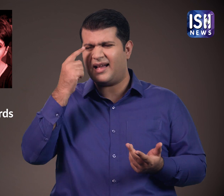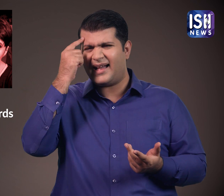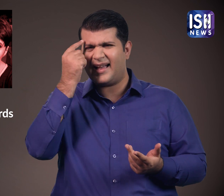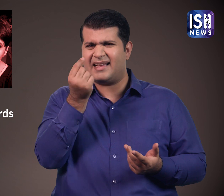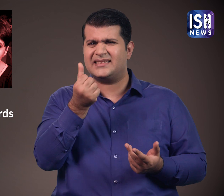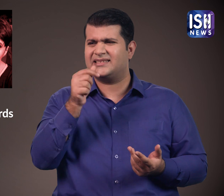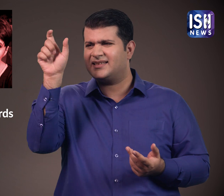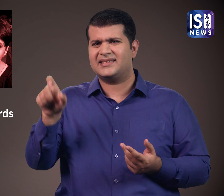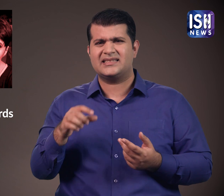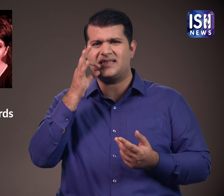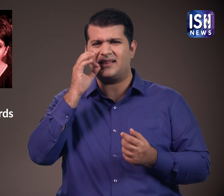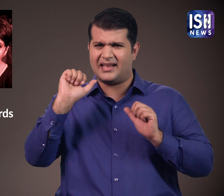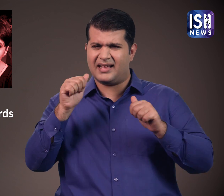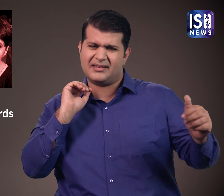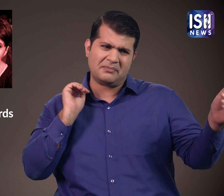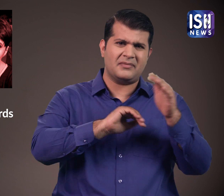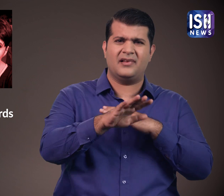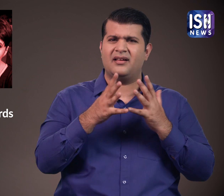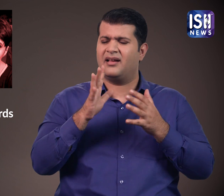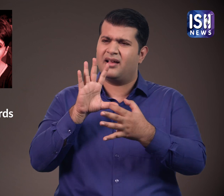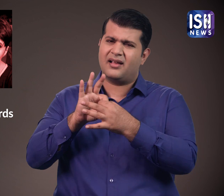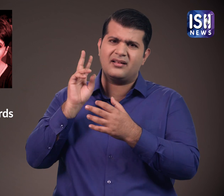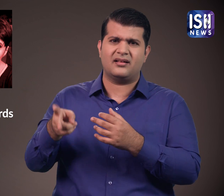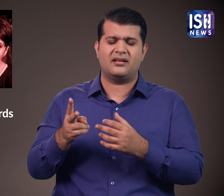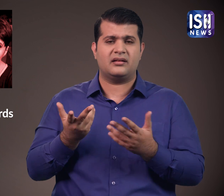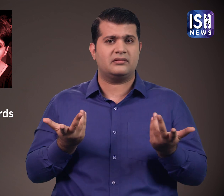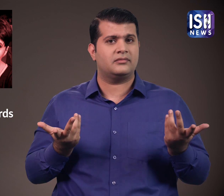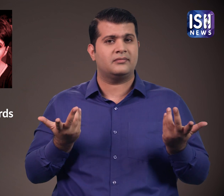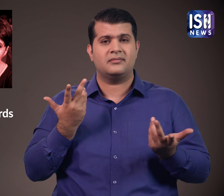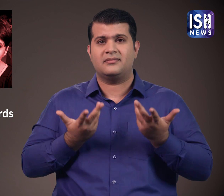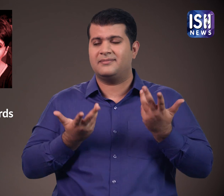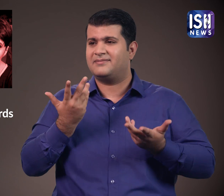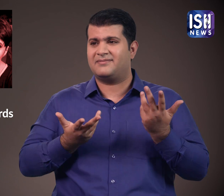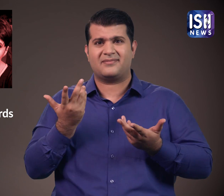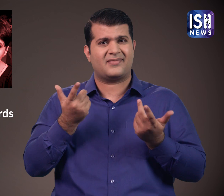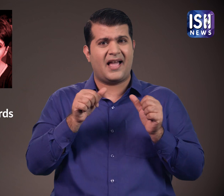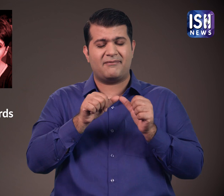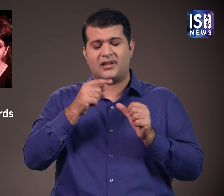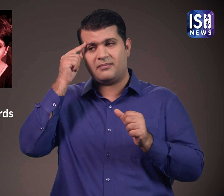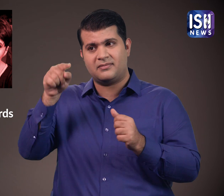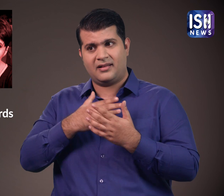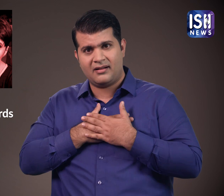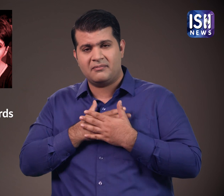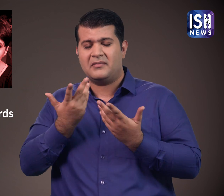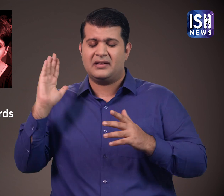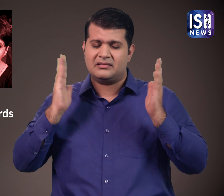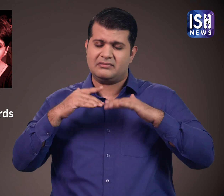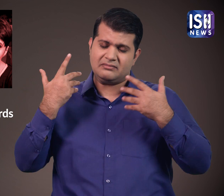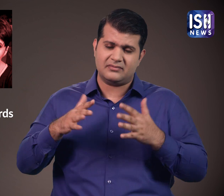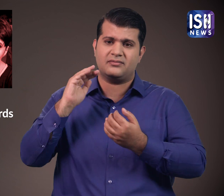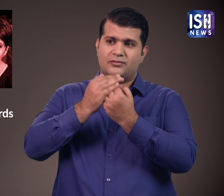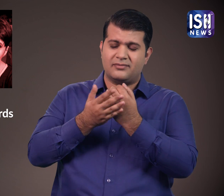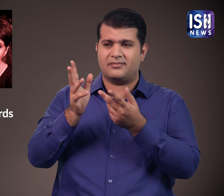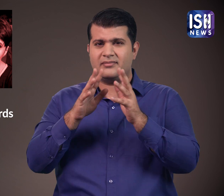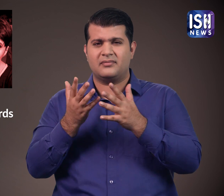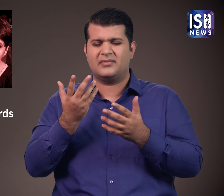So why didn't Shraddha leave him? Did she love him and endured the abuse?